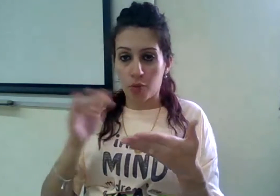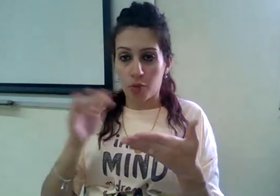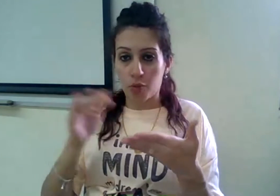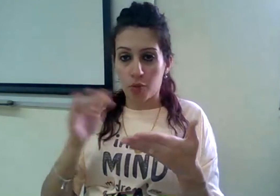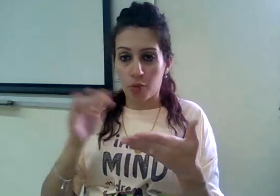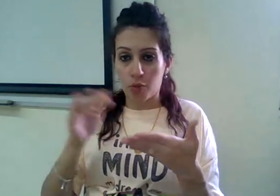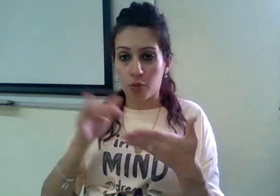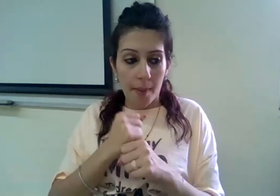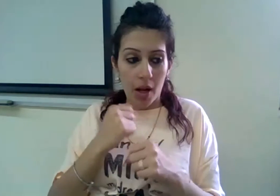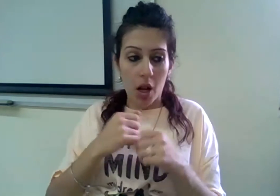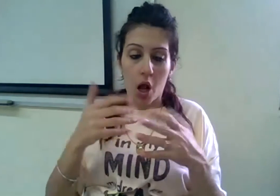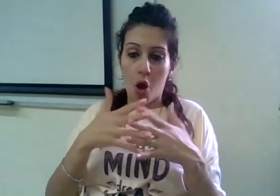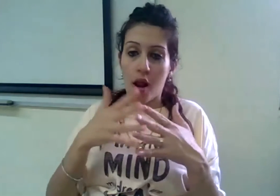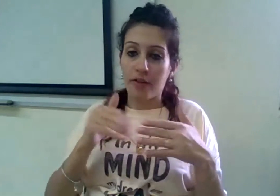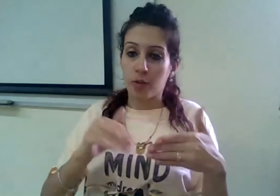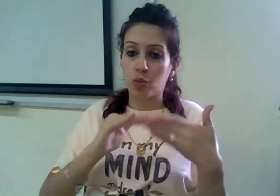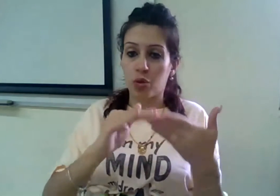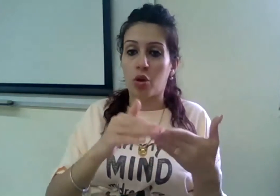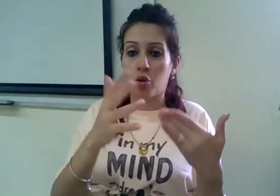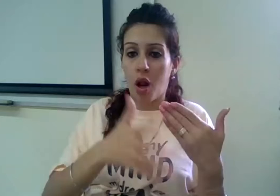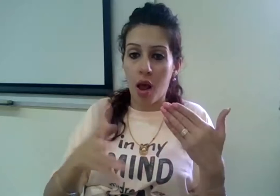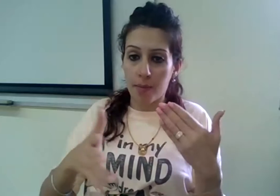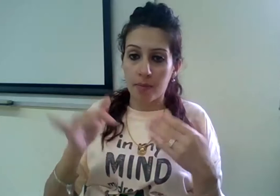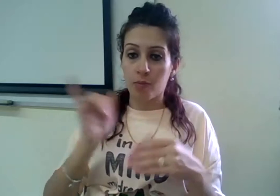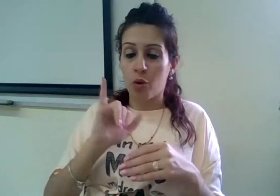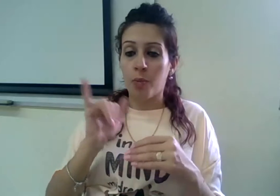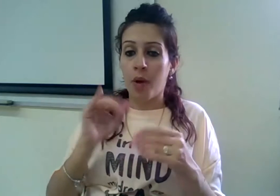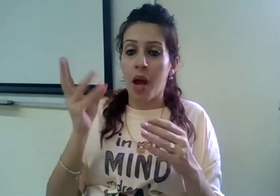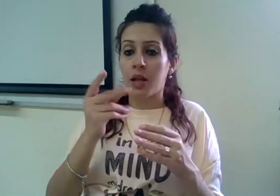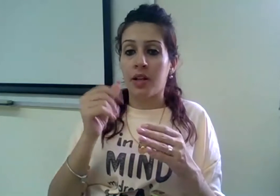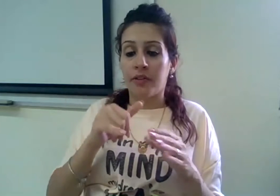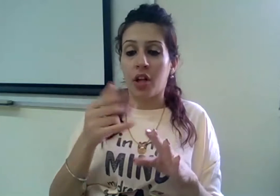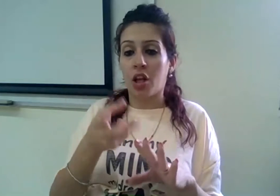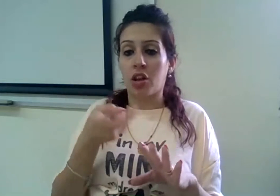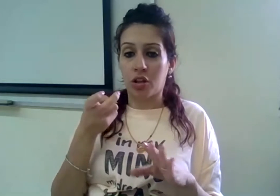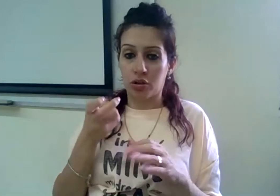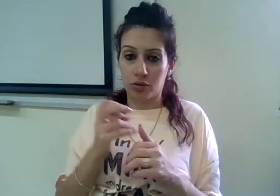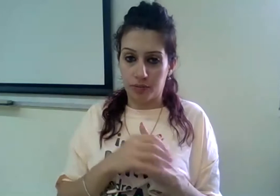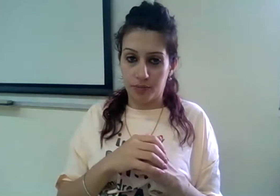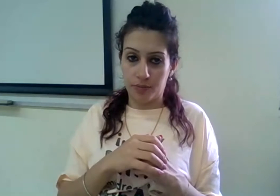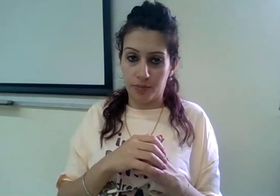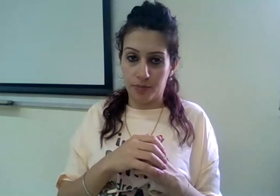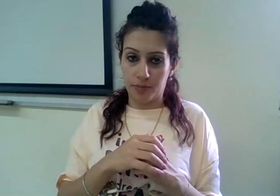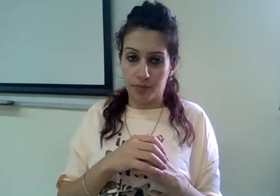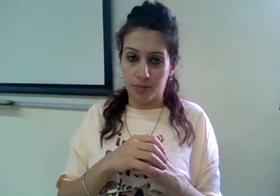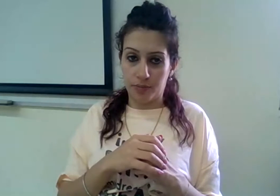and responsibilities between parents and school staff. However, she asked that when